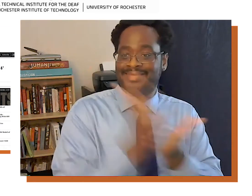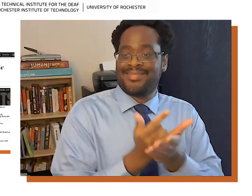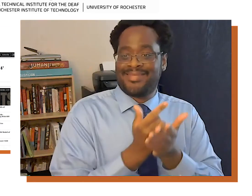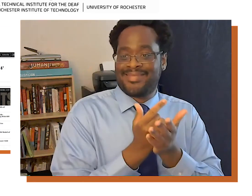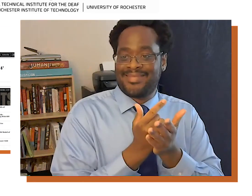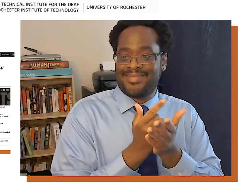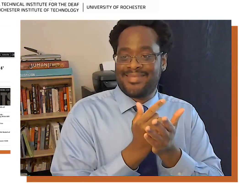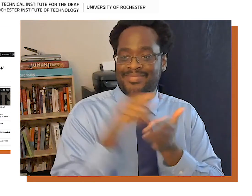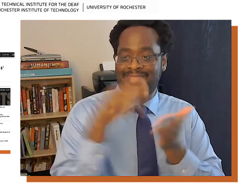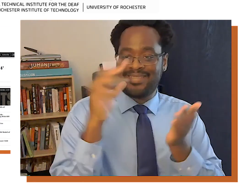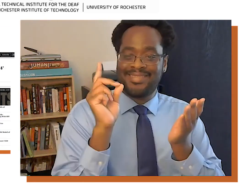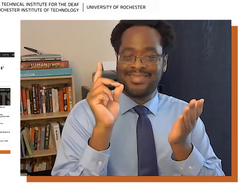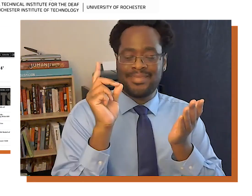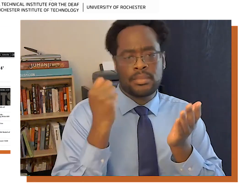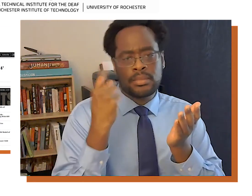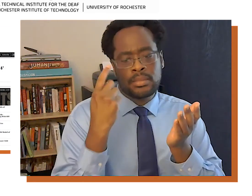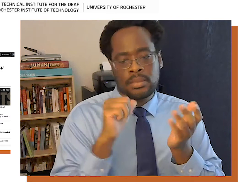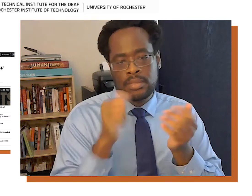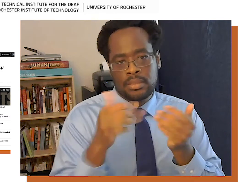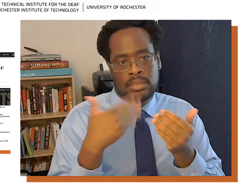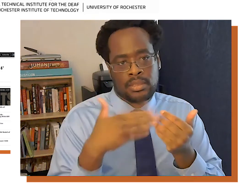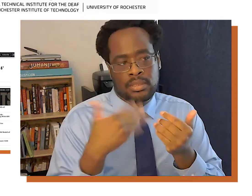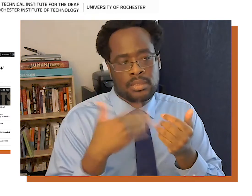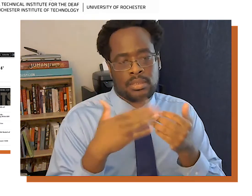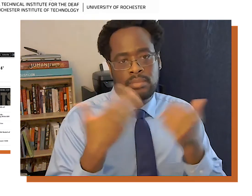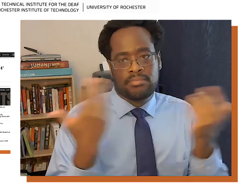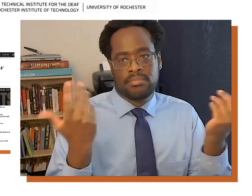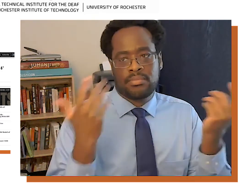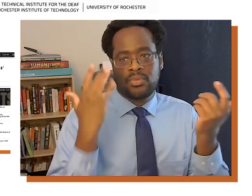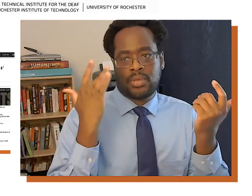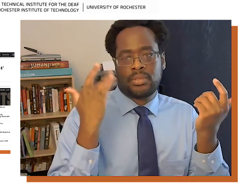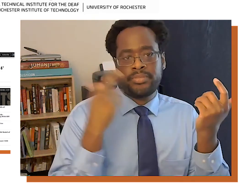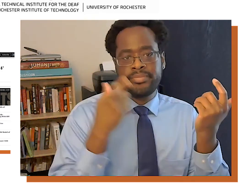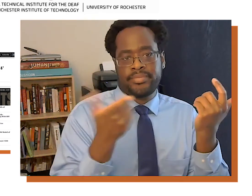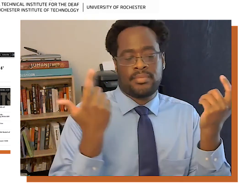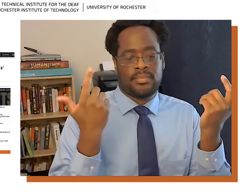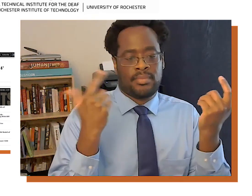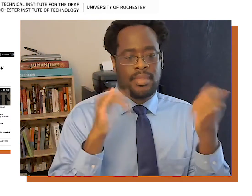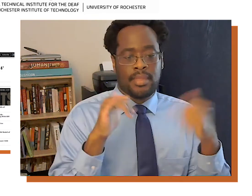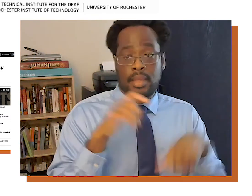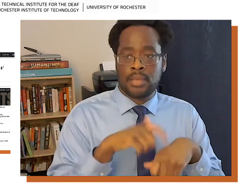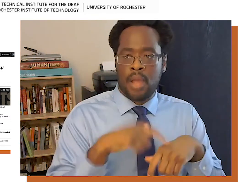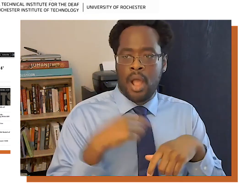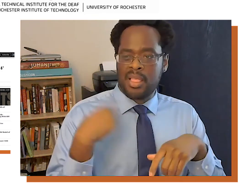so then I graduated with my PhD. It was not easy.